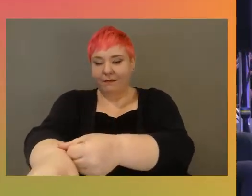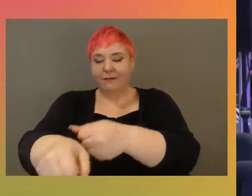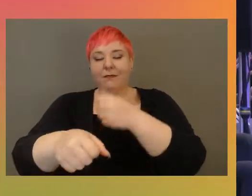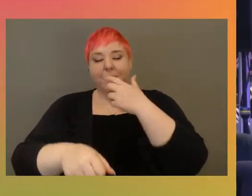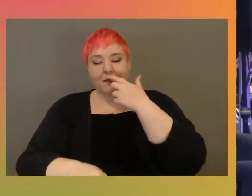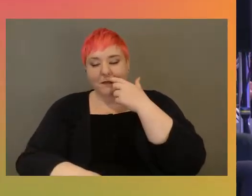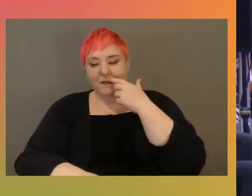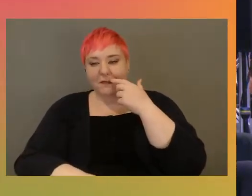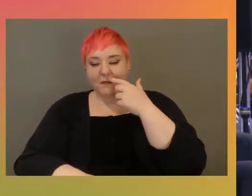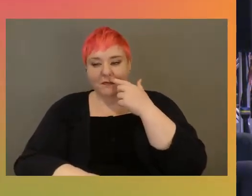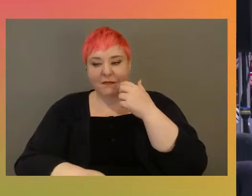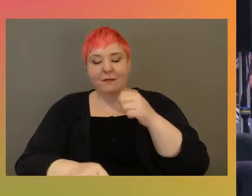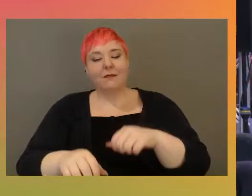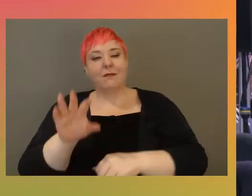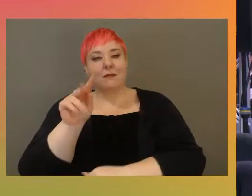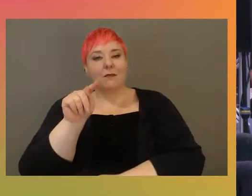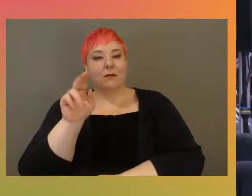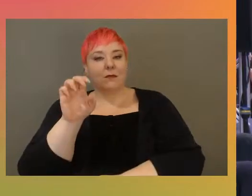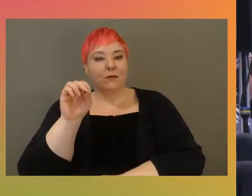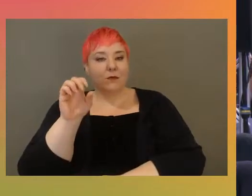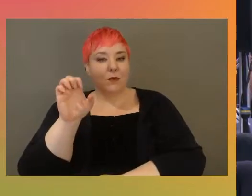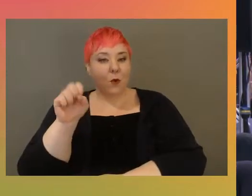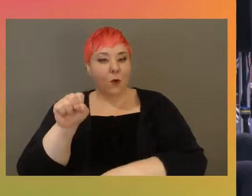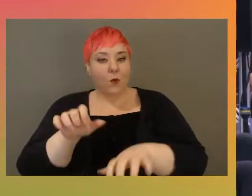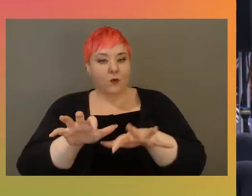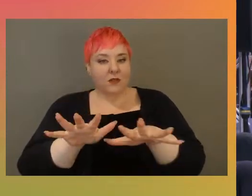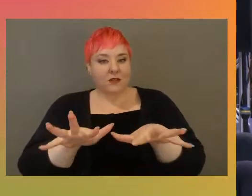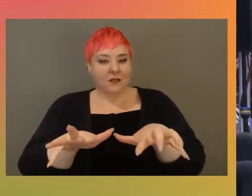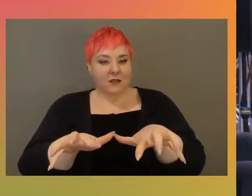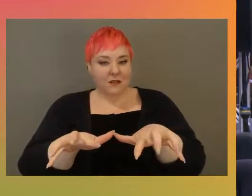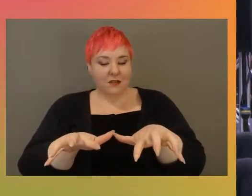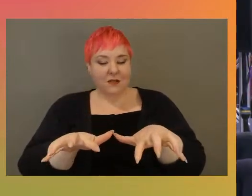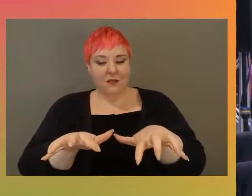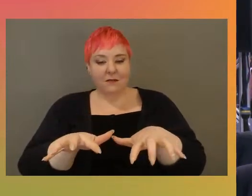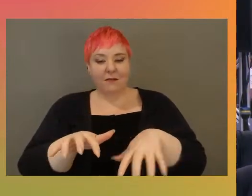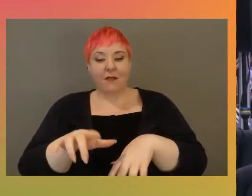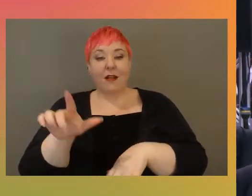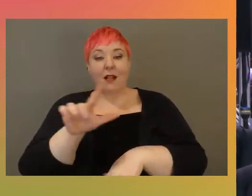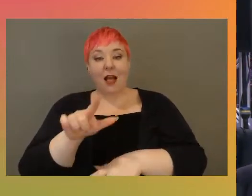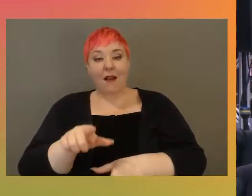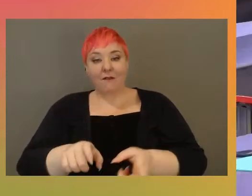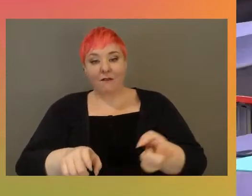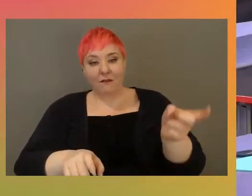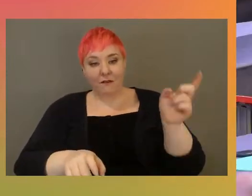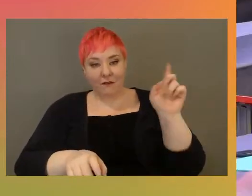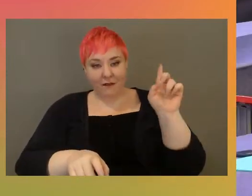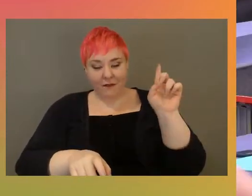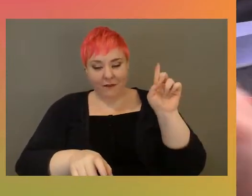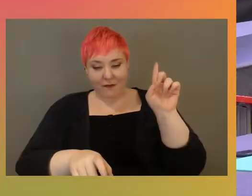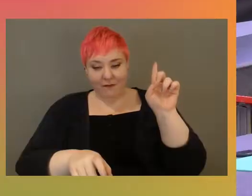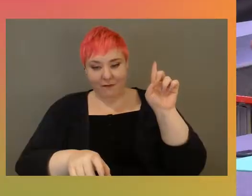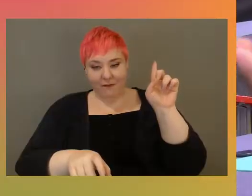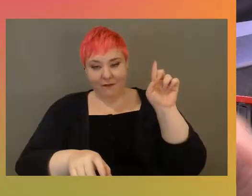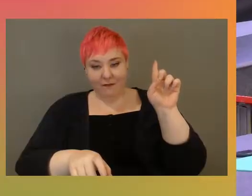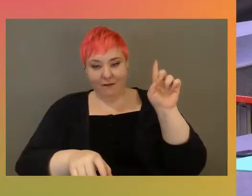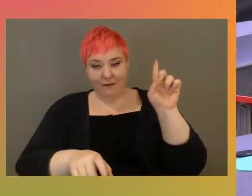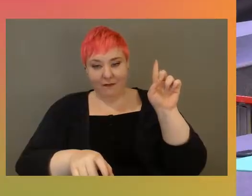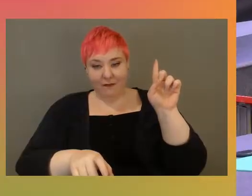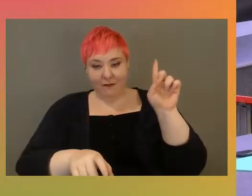REACH THE HEELS. SPREAD THE